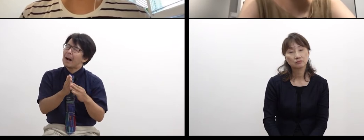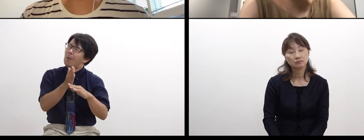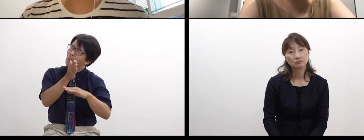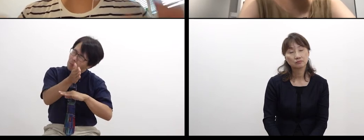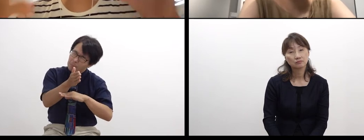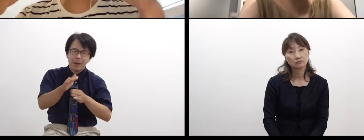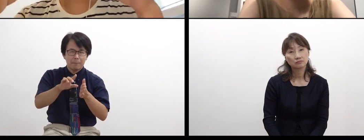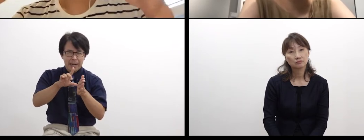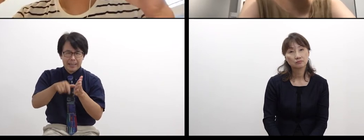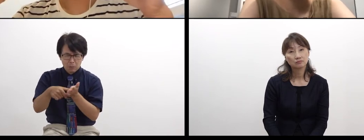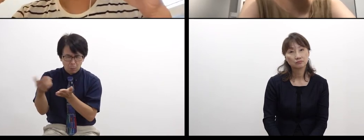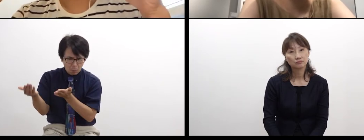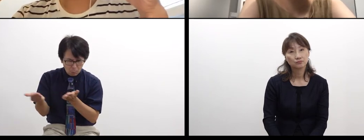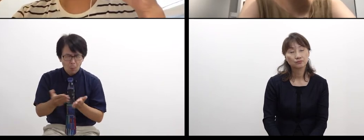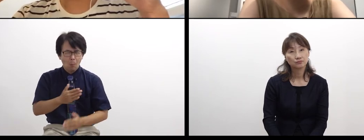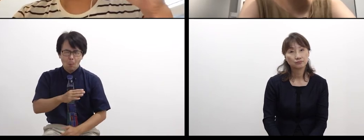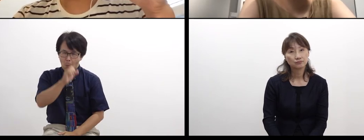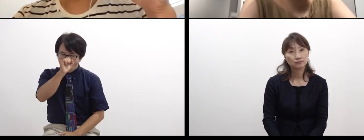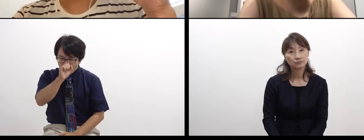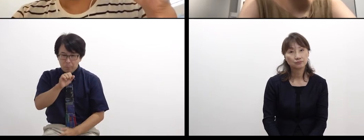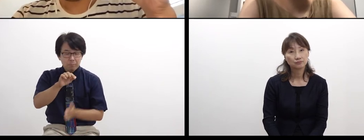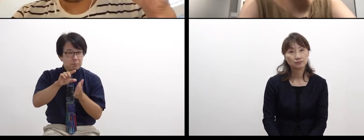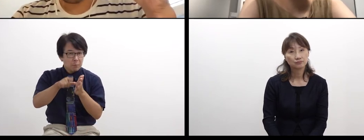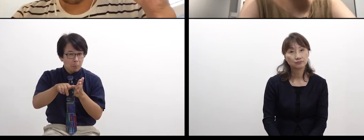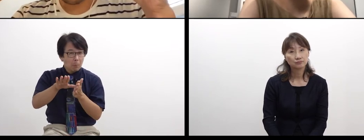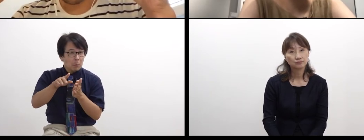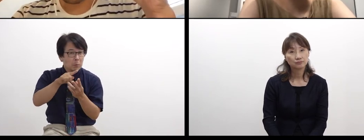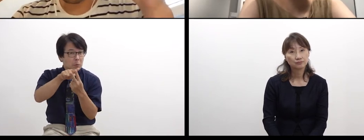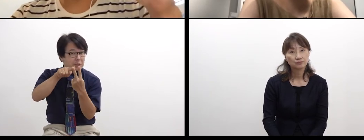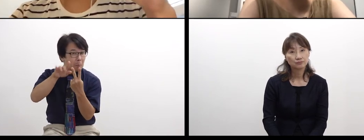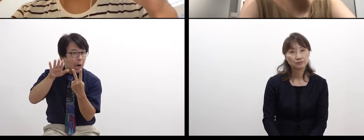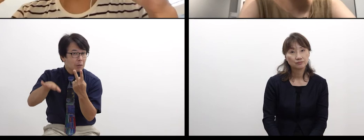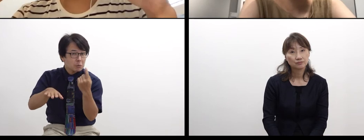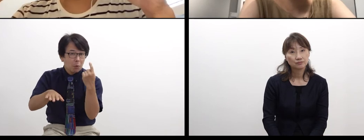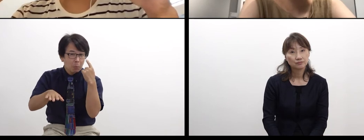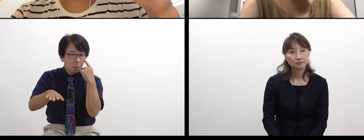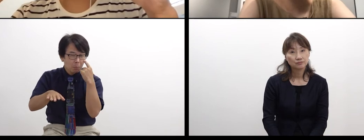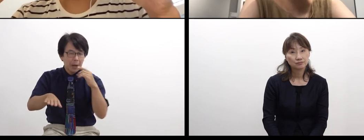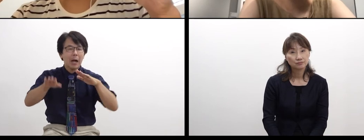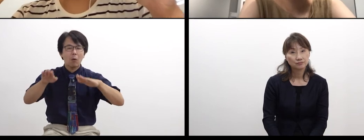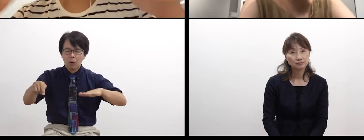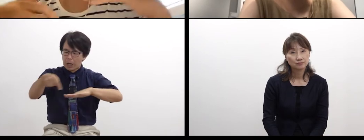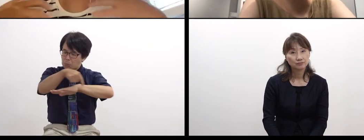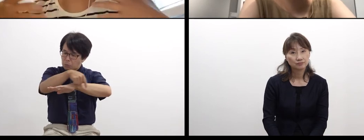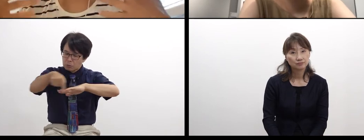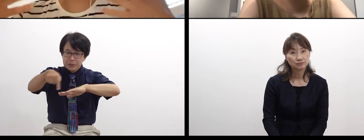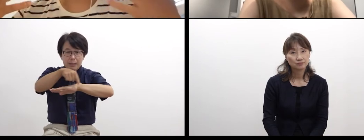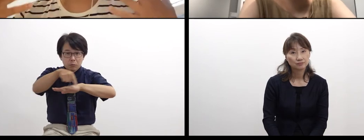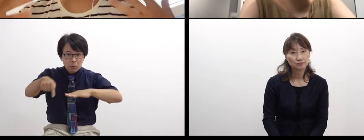To sum up, in this project, artists have to do